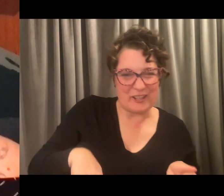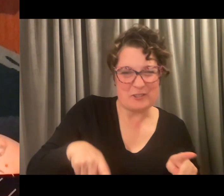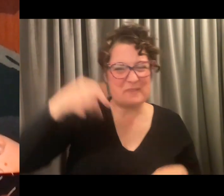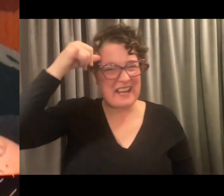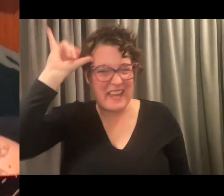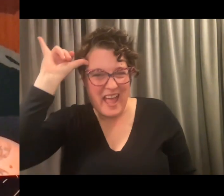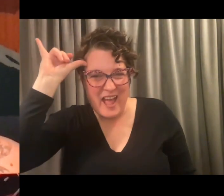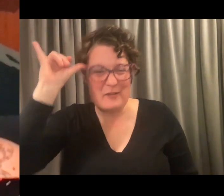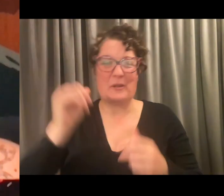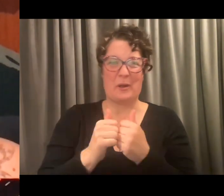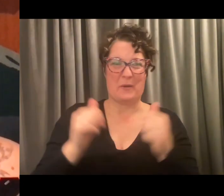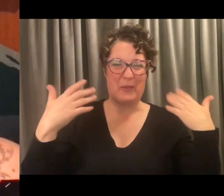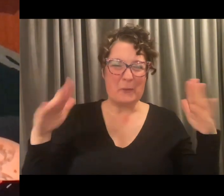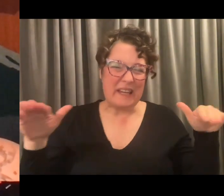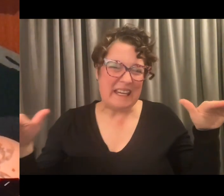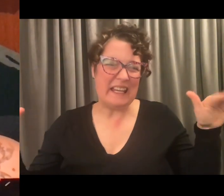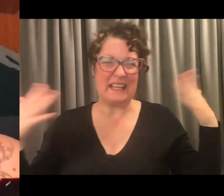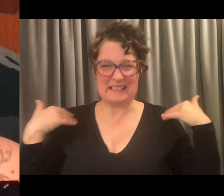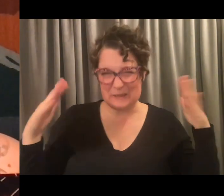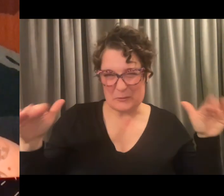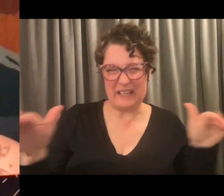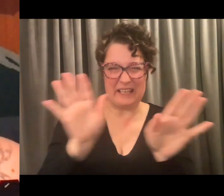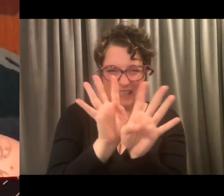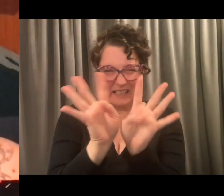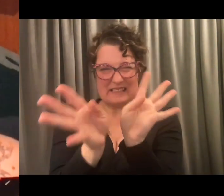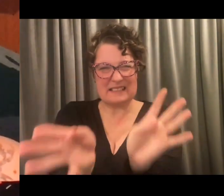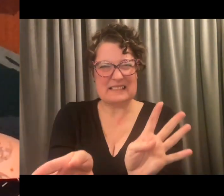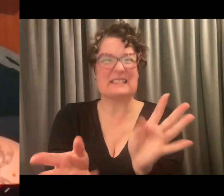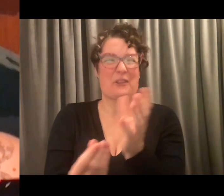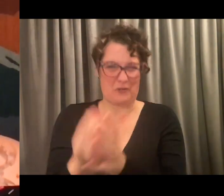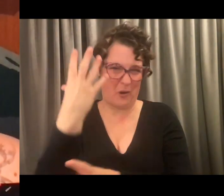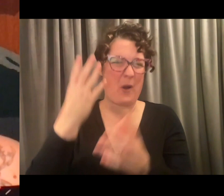Growing out the eyeballs on every side of the second ring right there